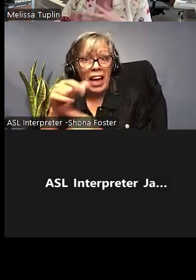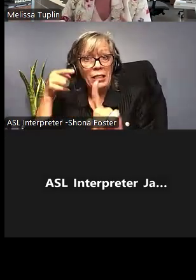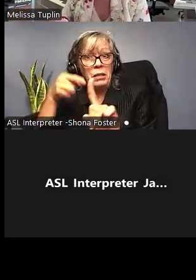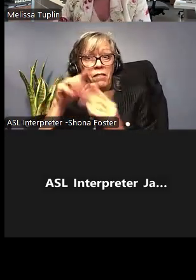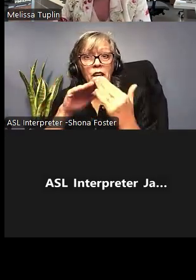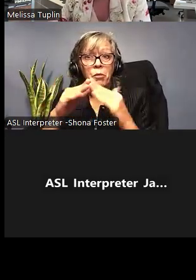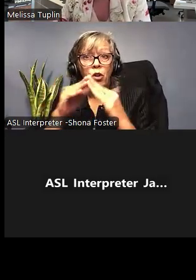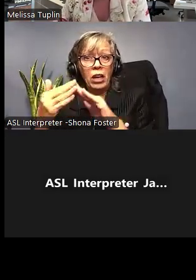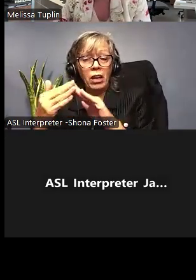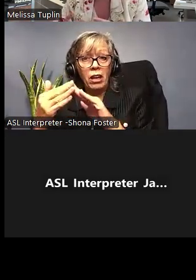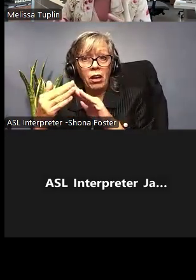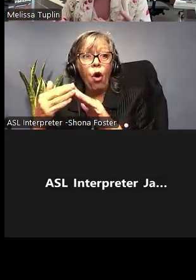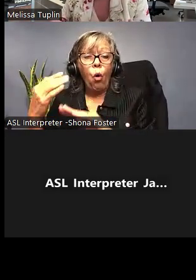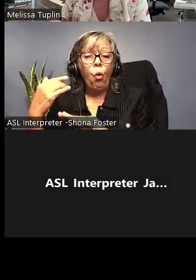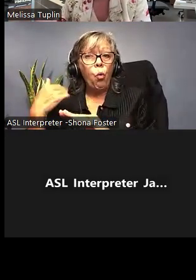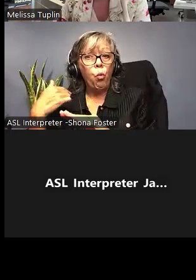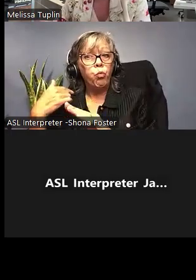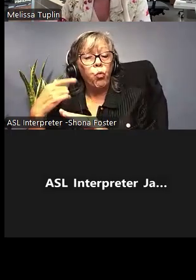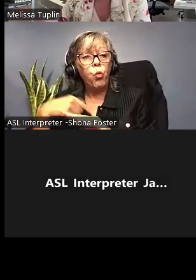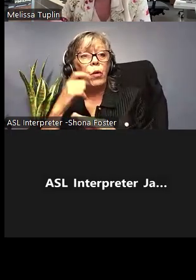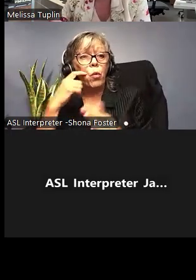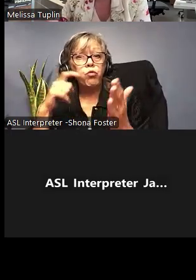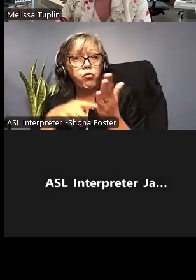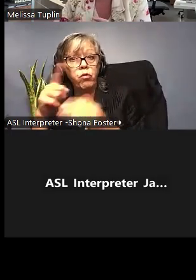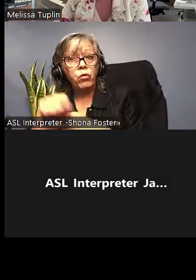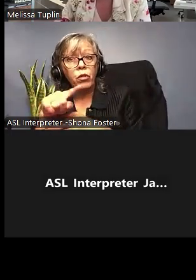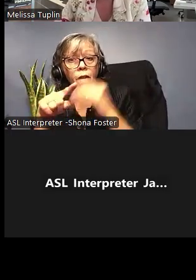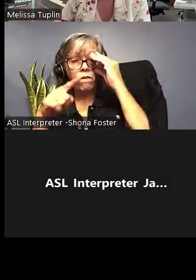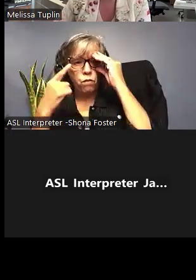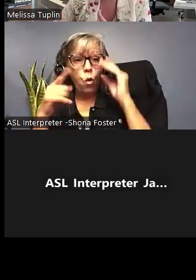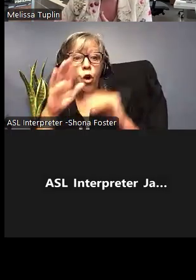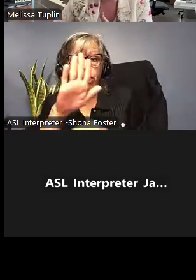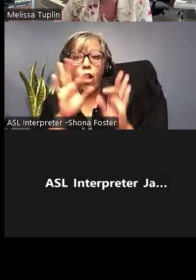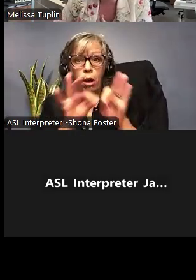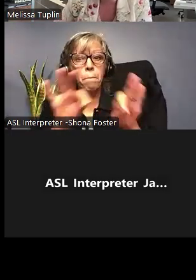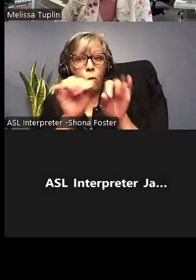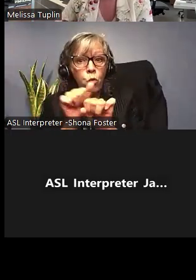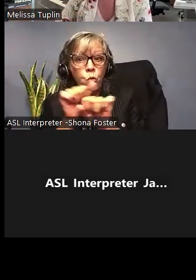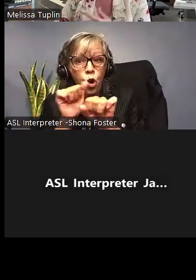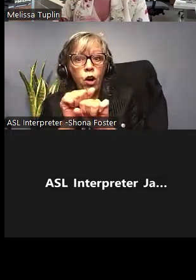will also speak to and be recognized for that important work through the eight criteria but